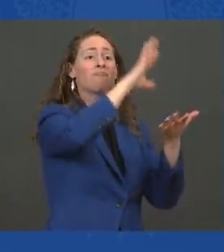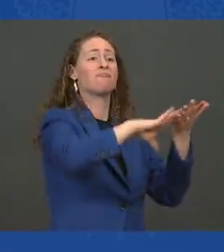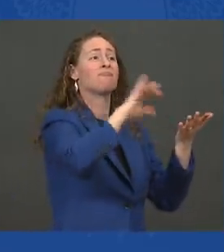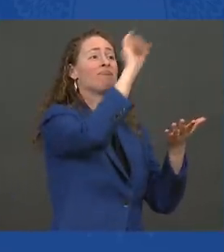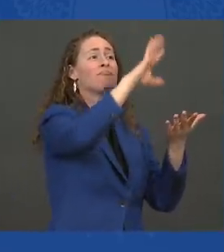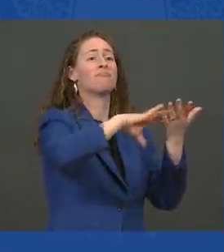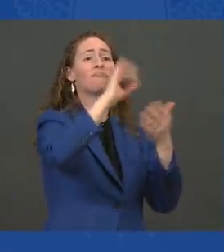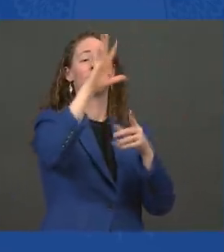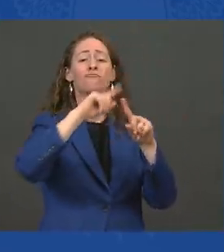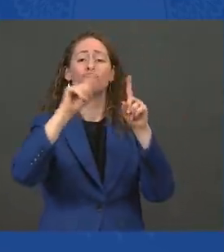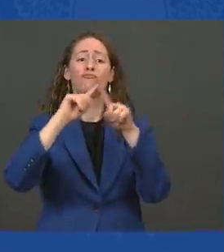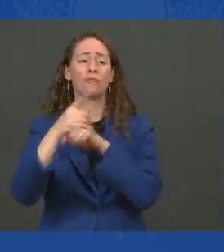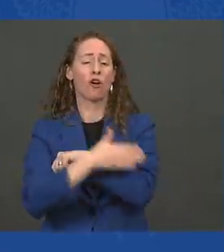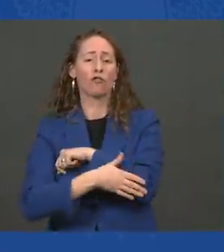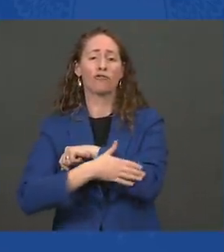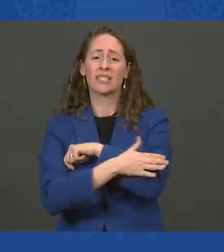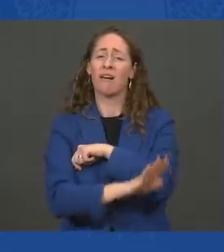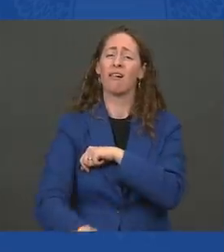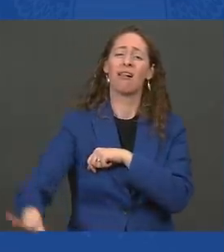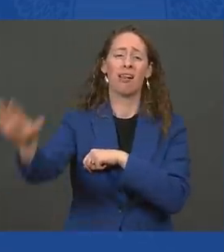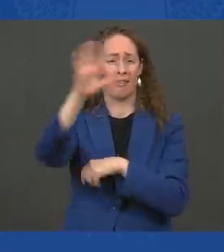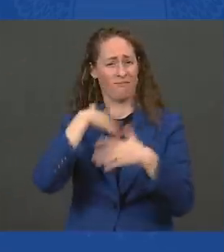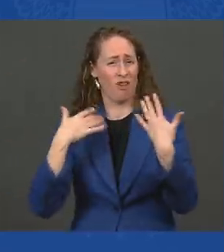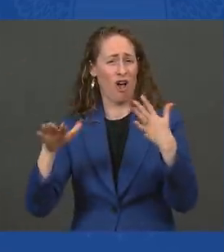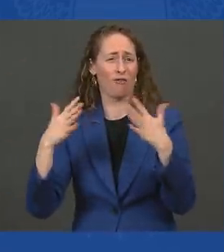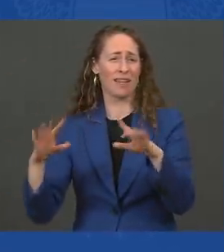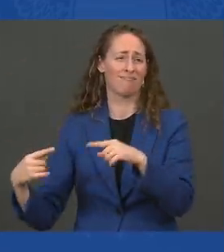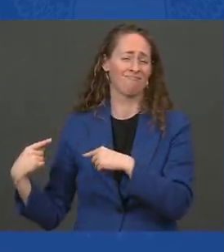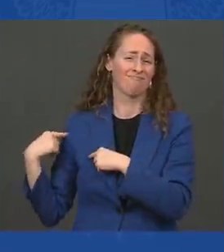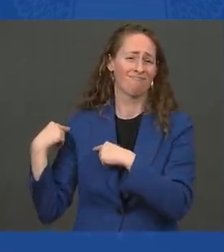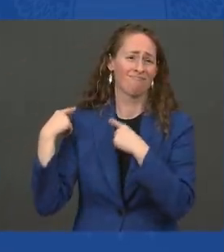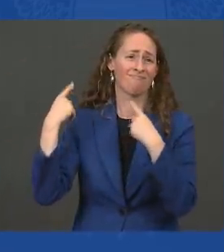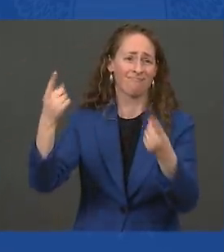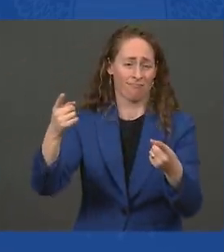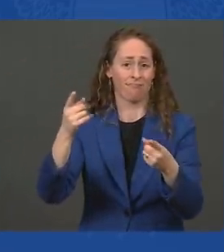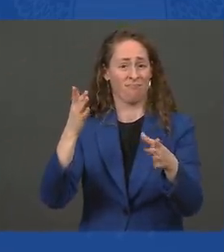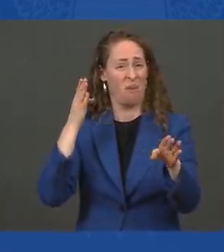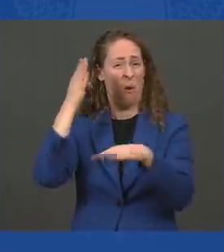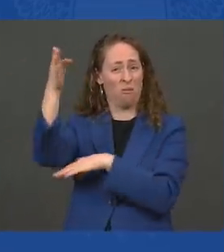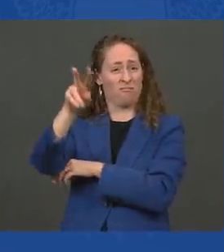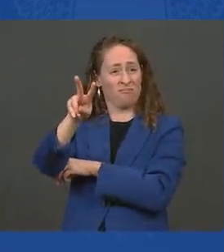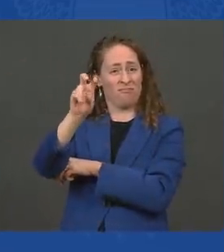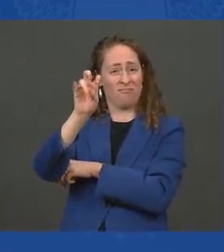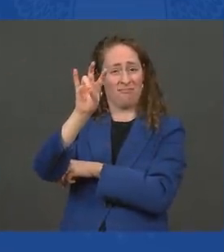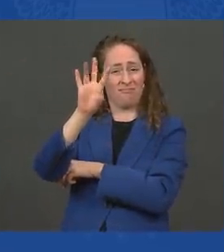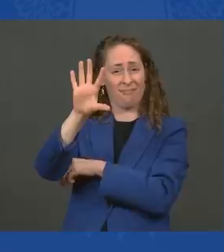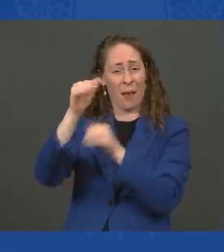over 275 million vaccines to 110 countries.